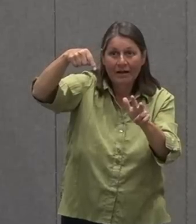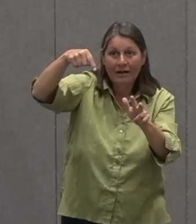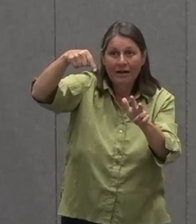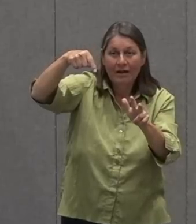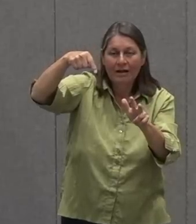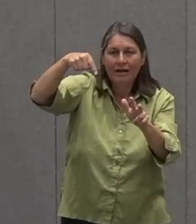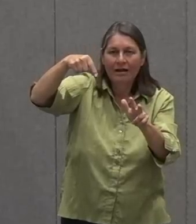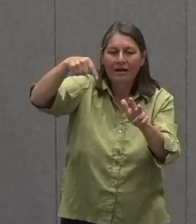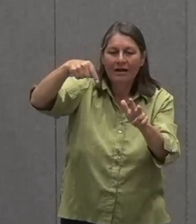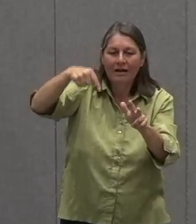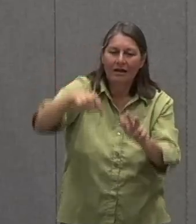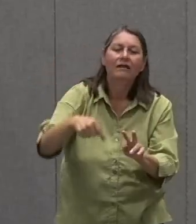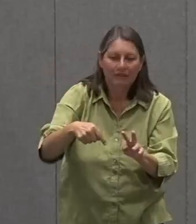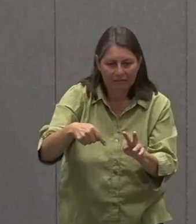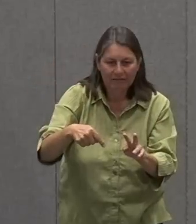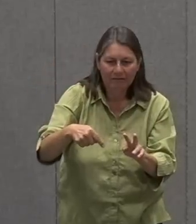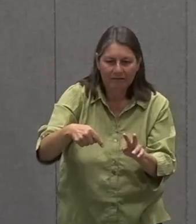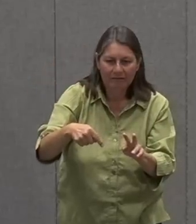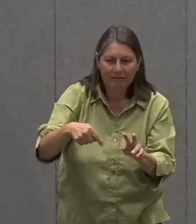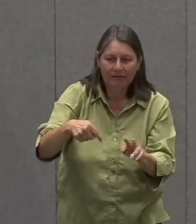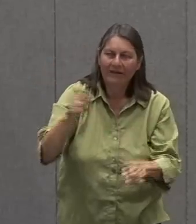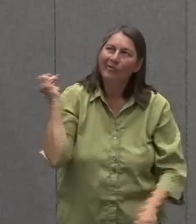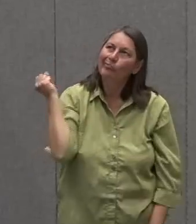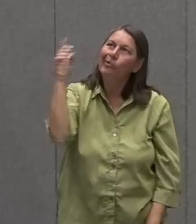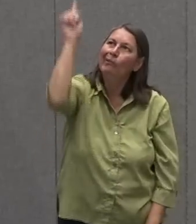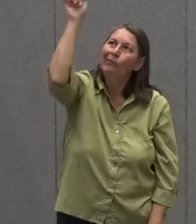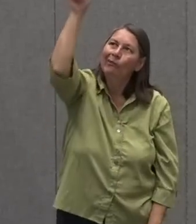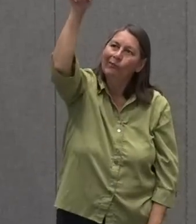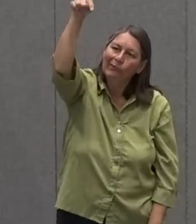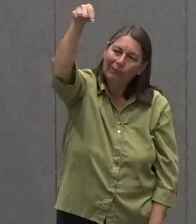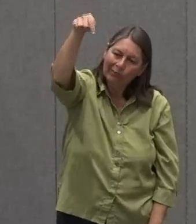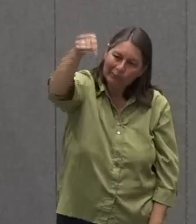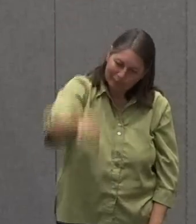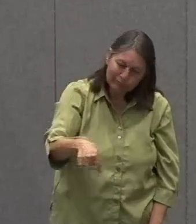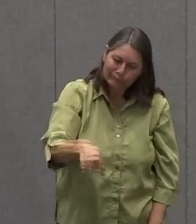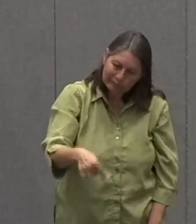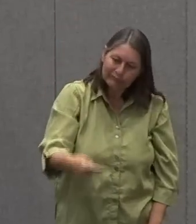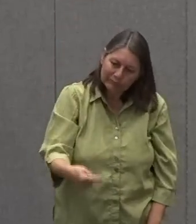But before the elephant said "four," the king's spear dropped to the earth.